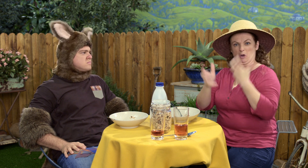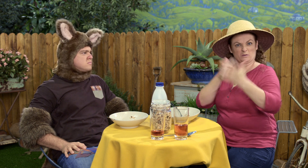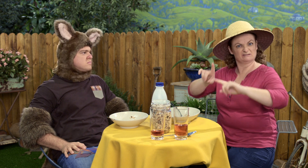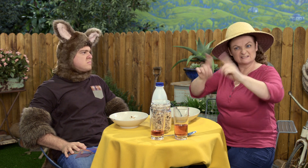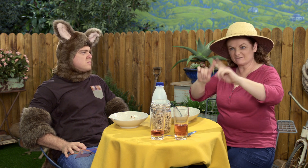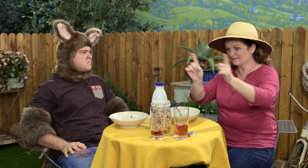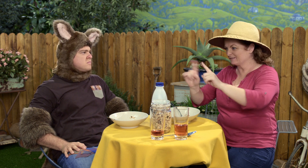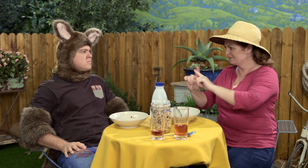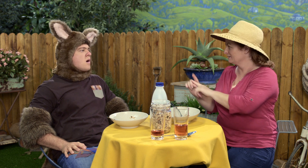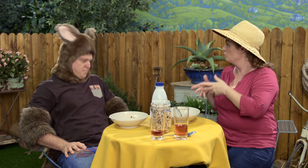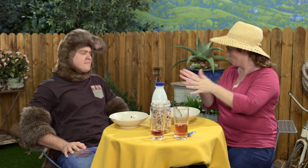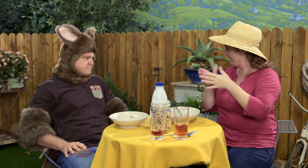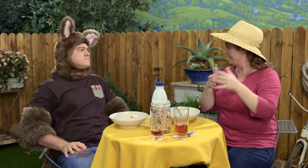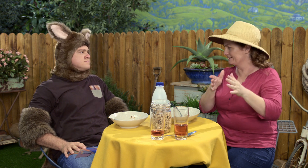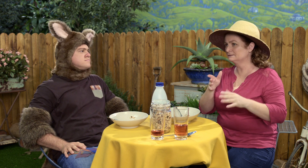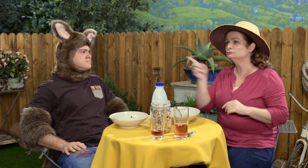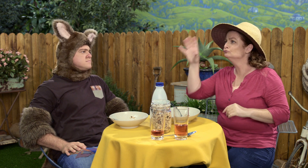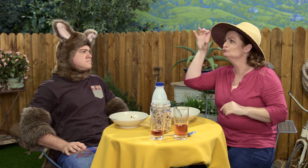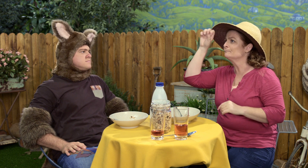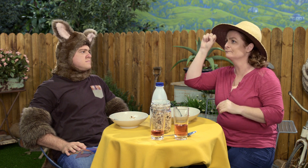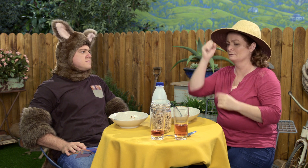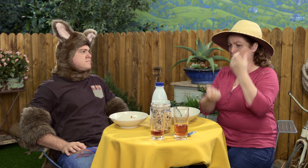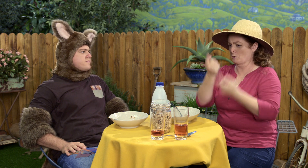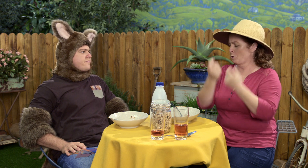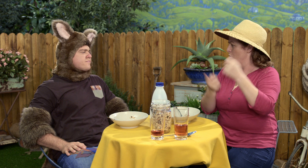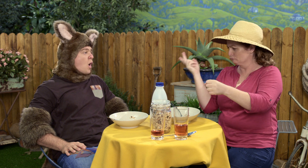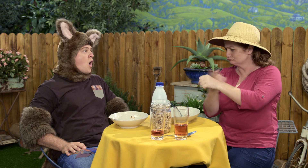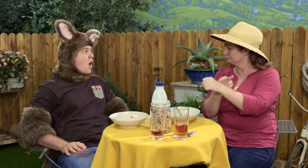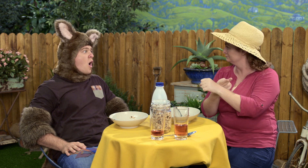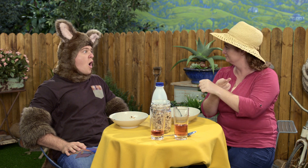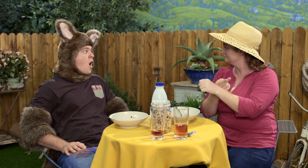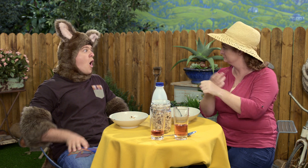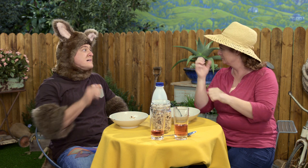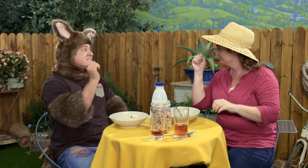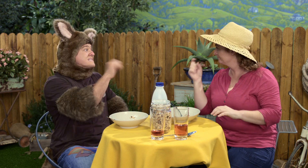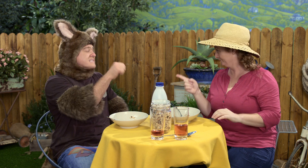I've cooked them in all sorts of different ways, haven't I? We've had boiled eggs. Do you remember that?